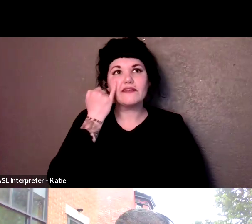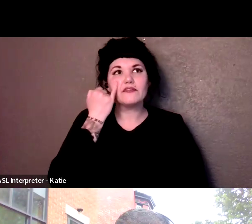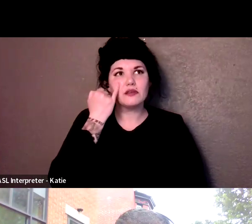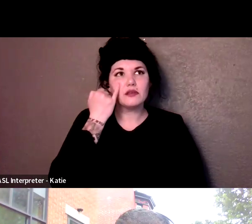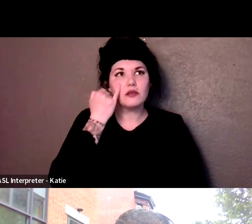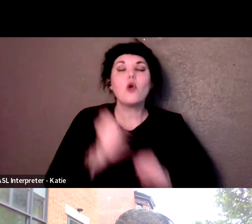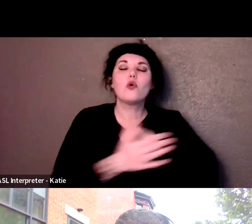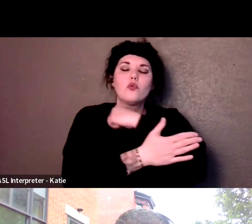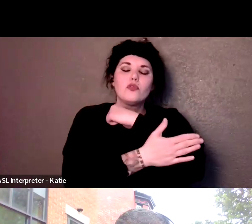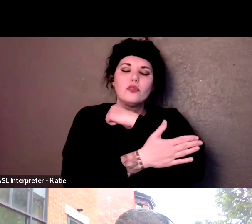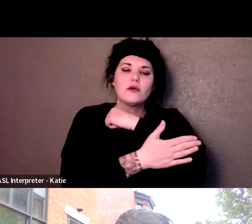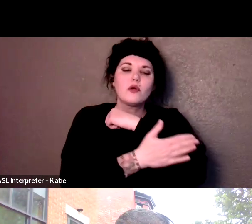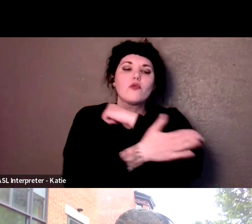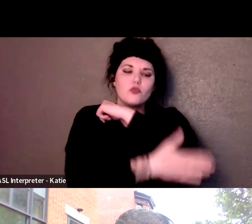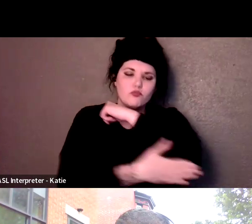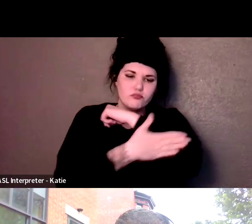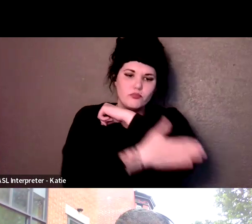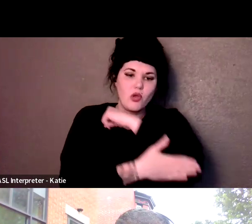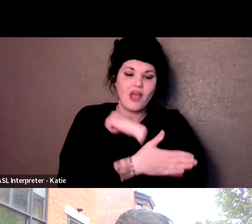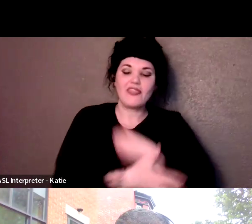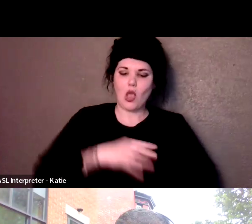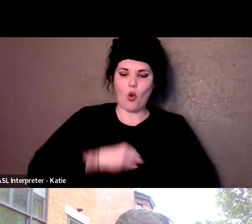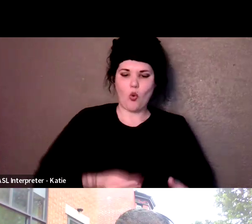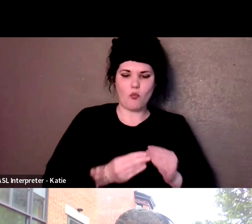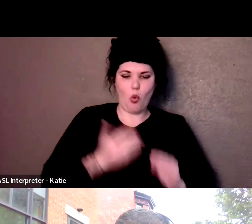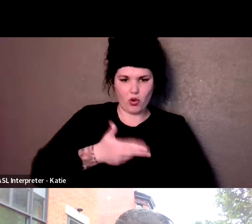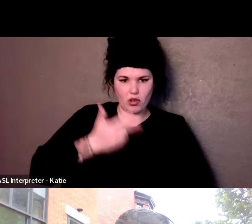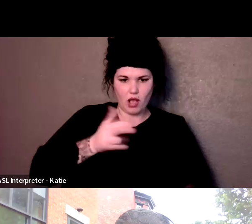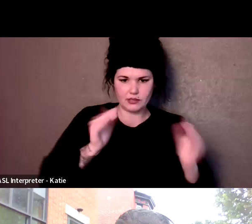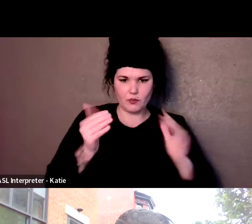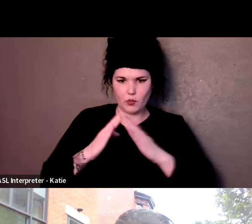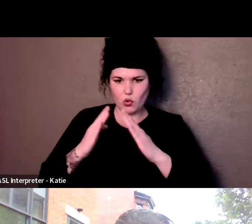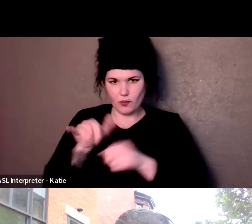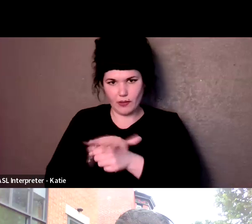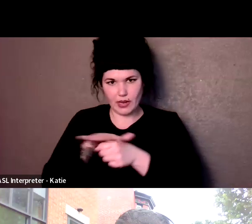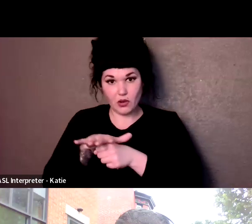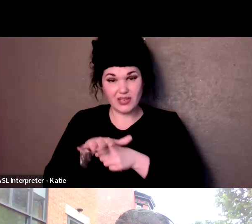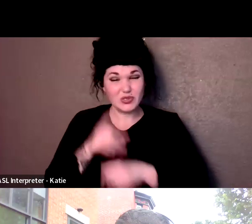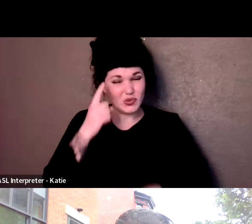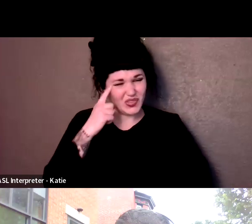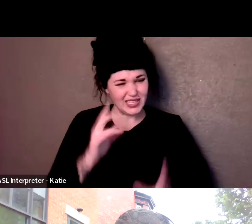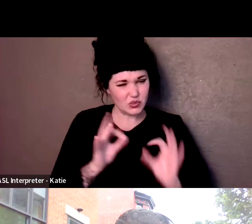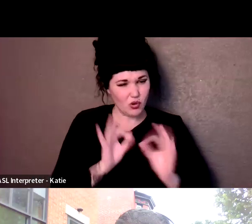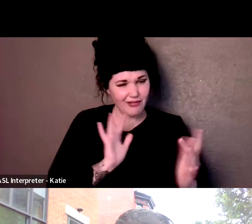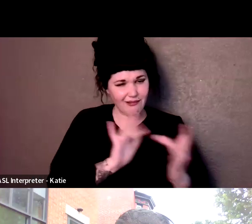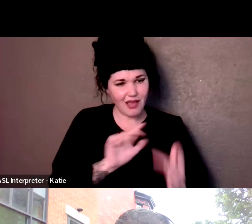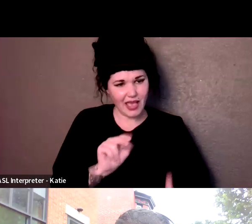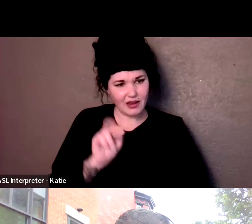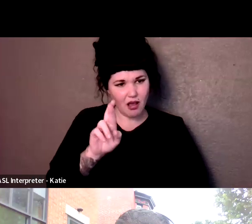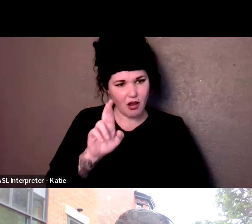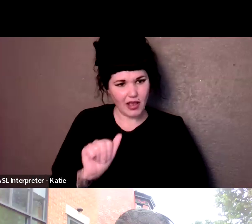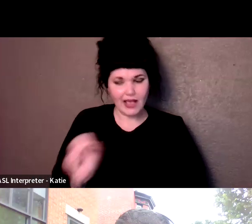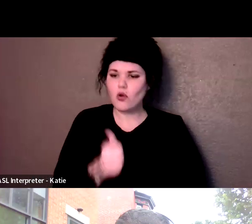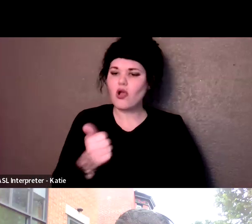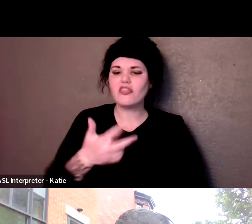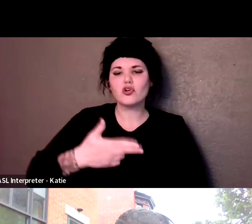areas, so then is it worth reaching out to the NRA or other gun related organizations to work on the